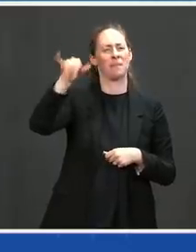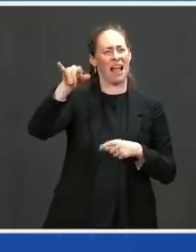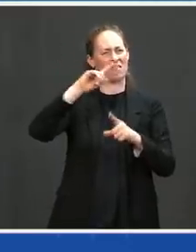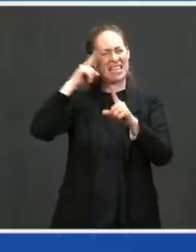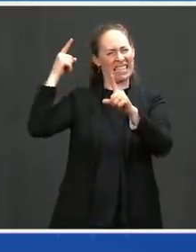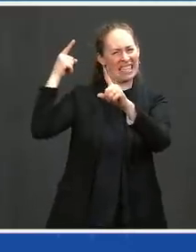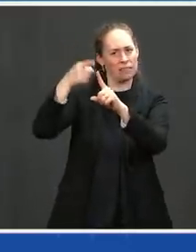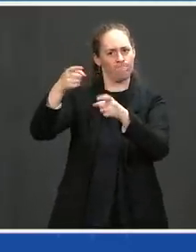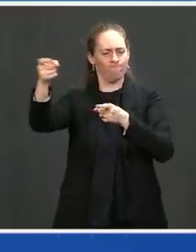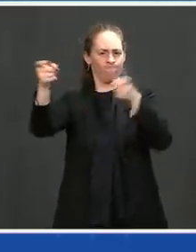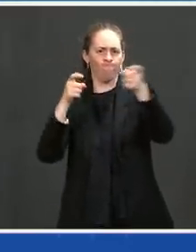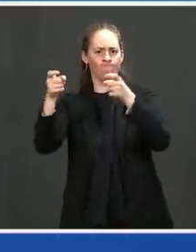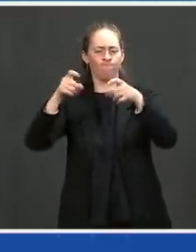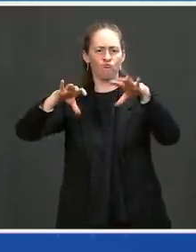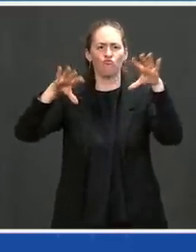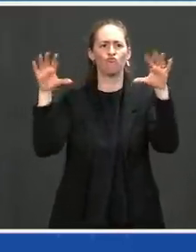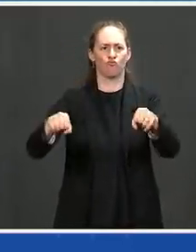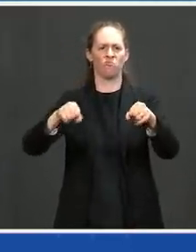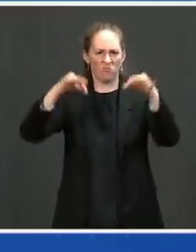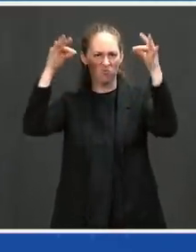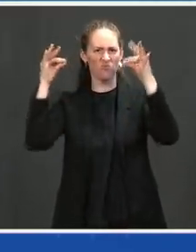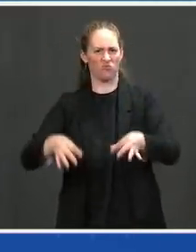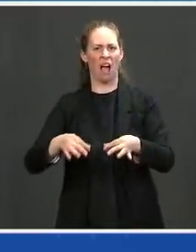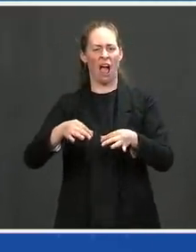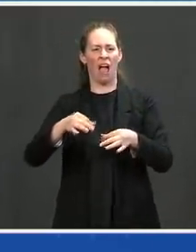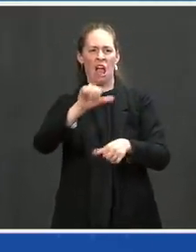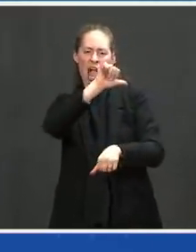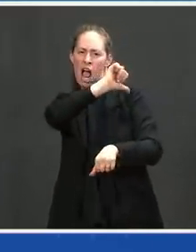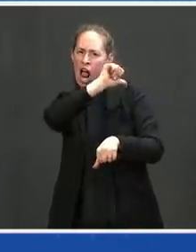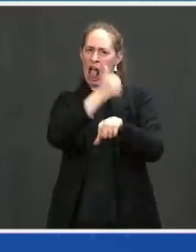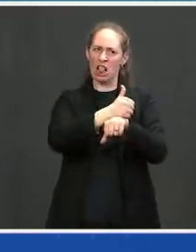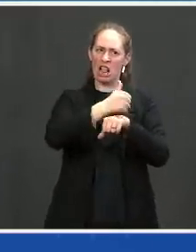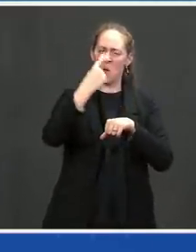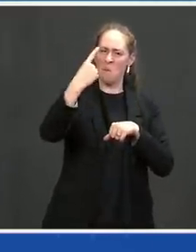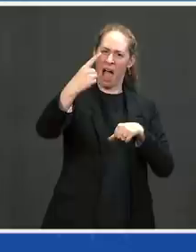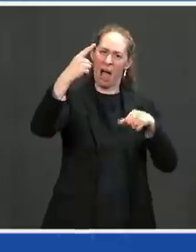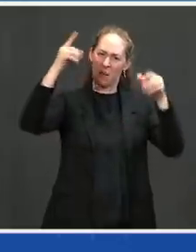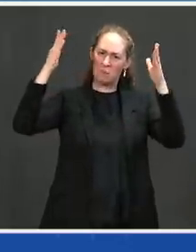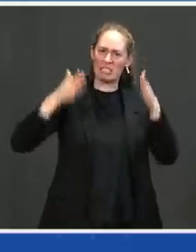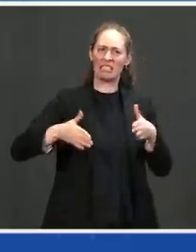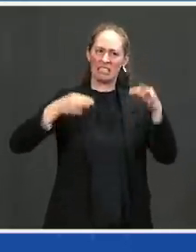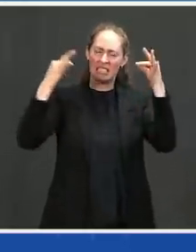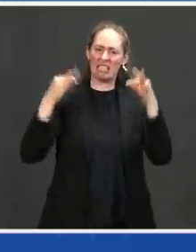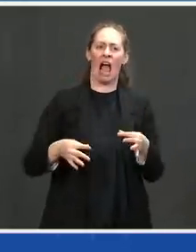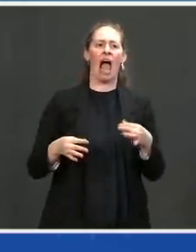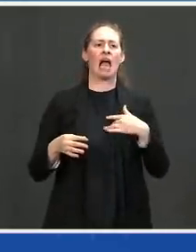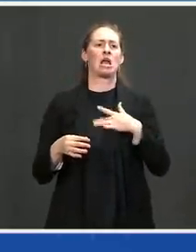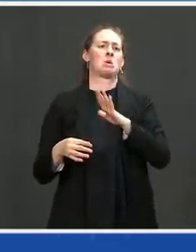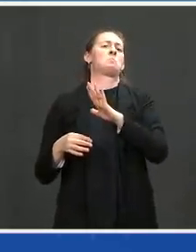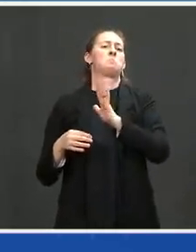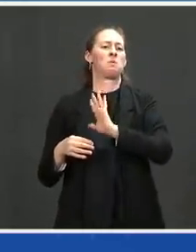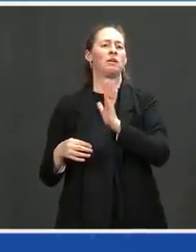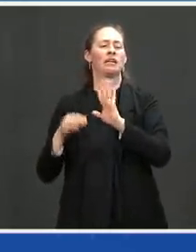Demand decisions made by a leader of a country -- that's what's at stake here.